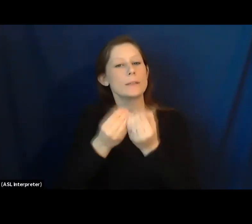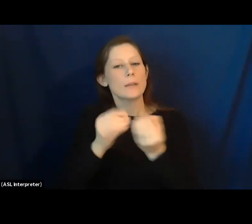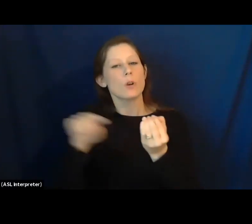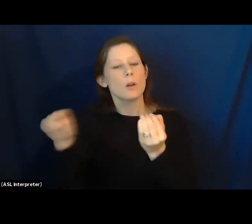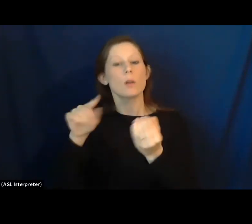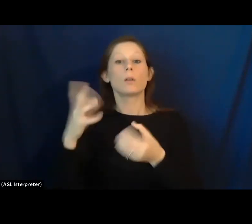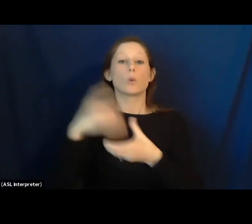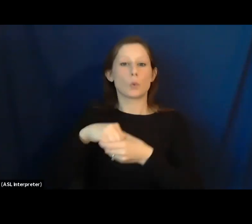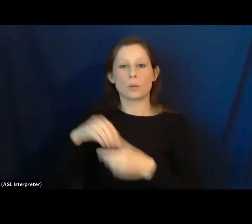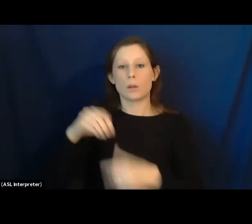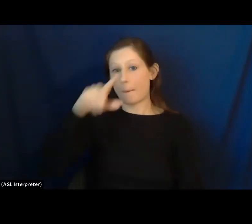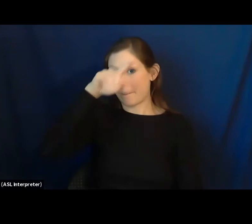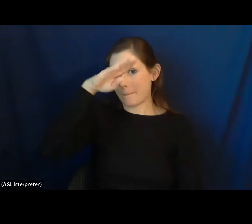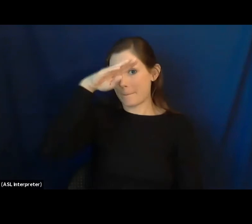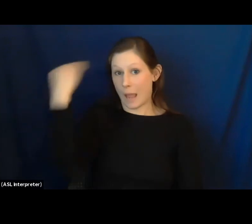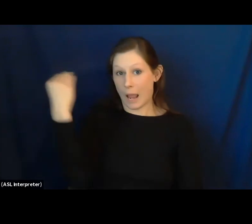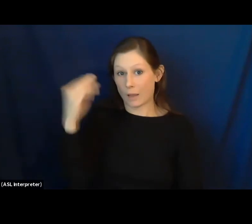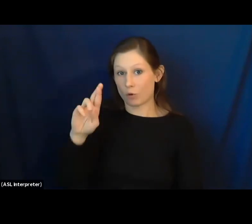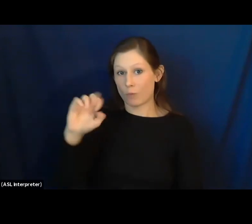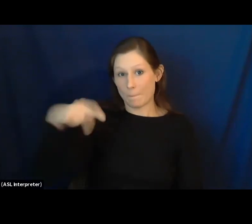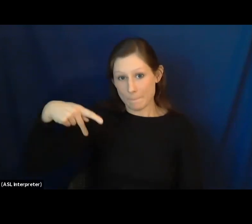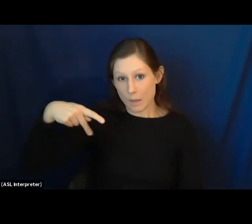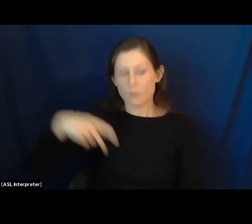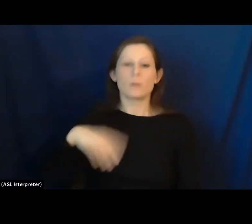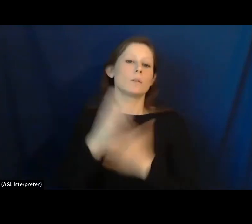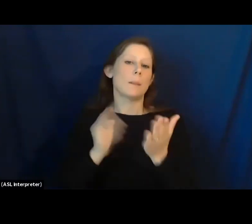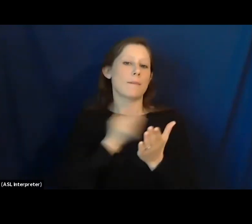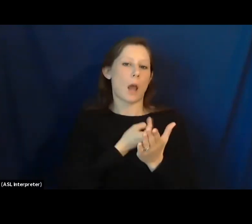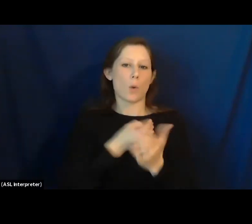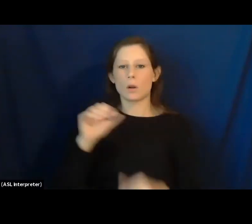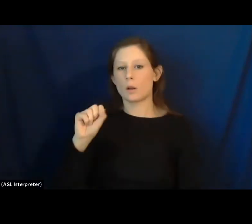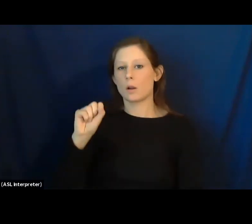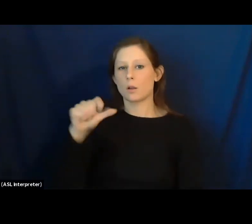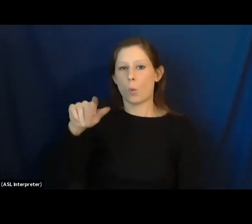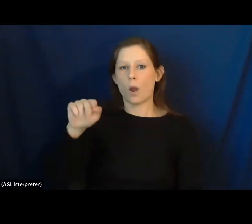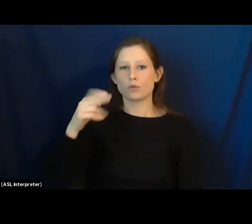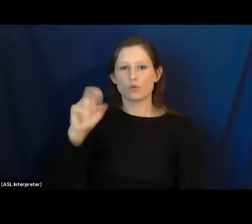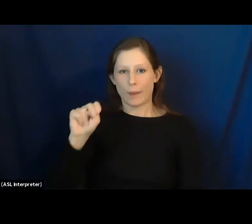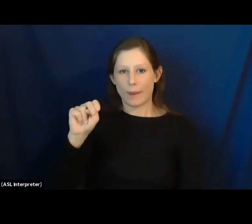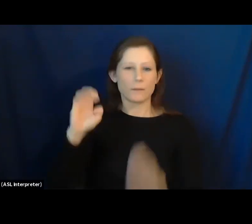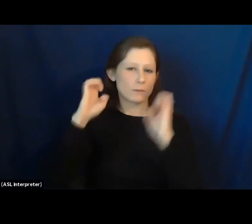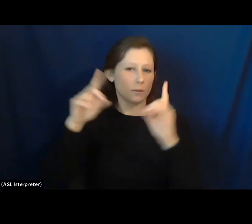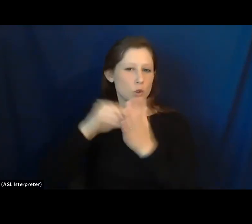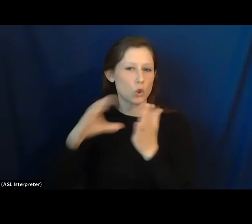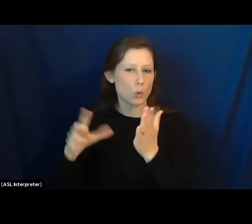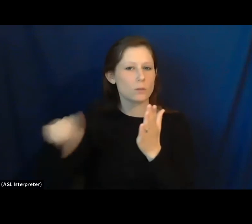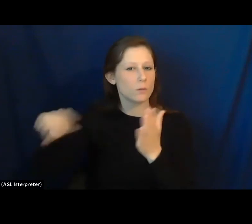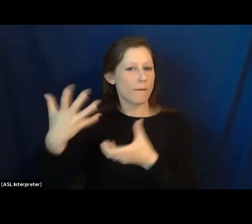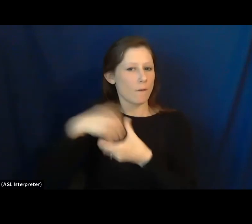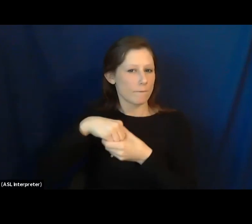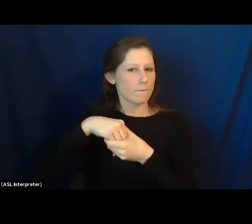The Black Rep. Some of our squadron, Shakespeare Squadron education students were involved.